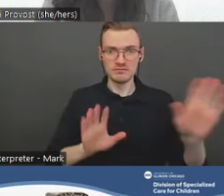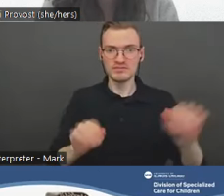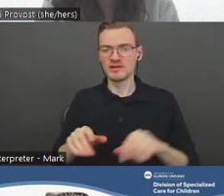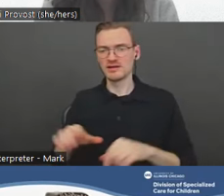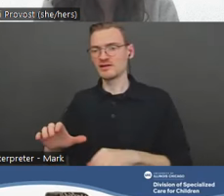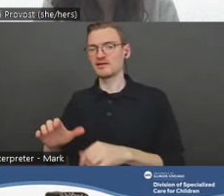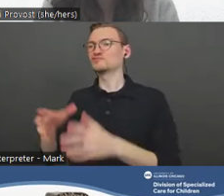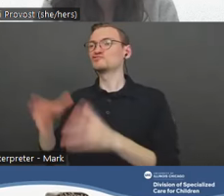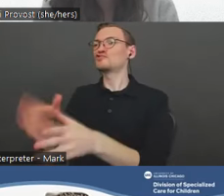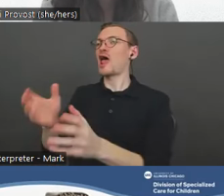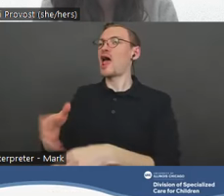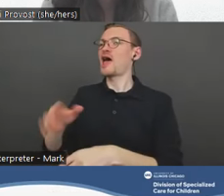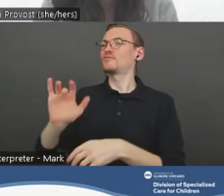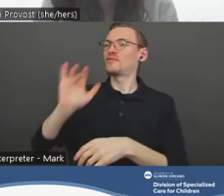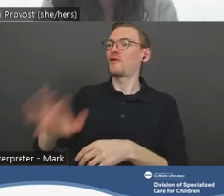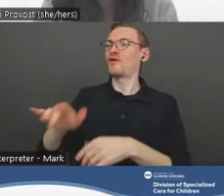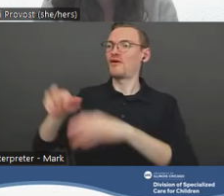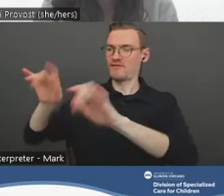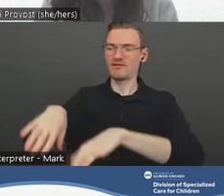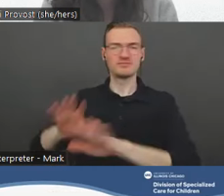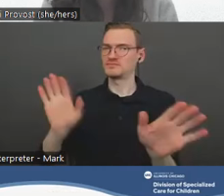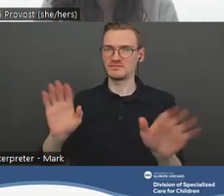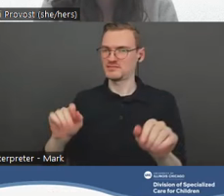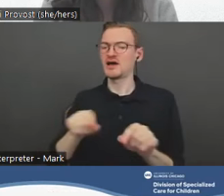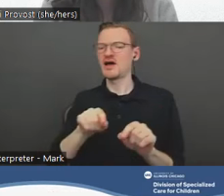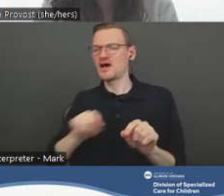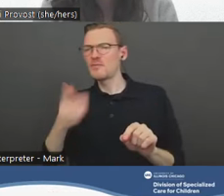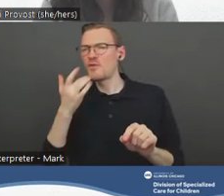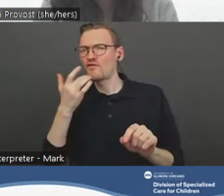familiar with but click that Q A button and you'll be able to type questions in there and